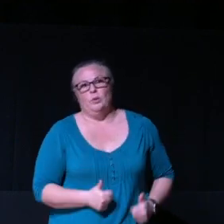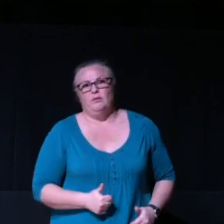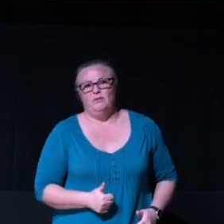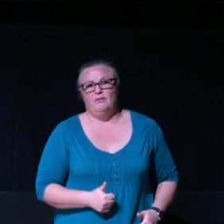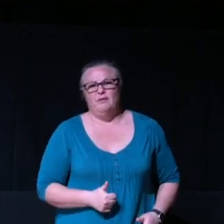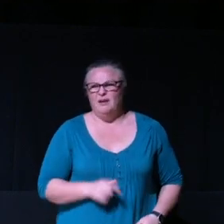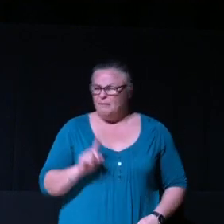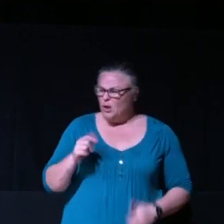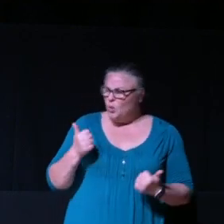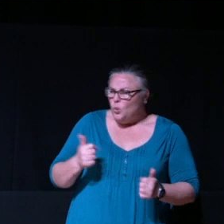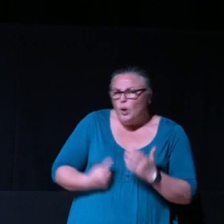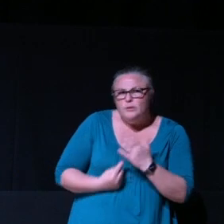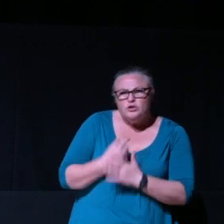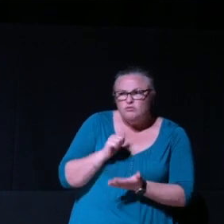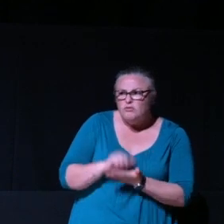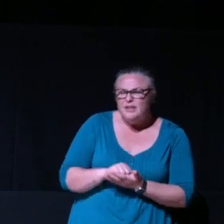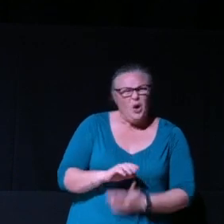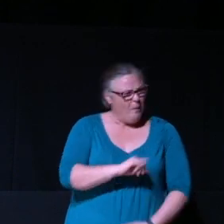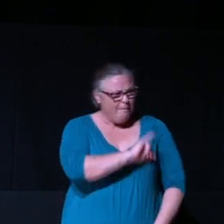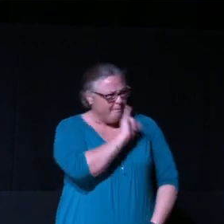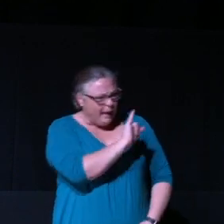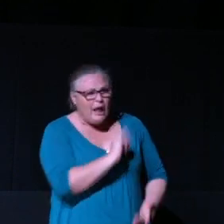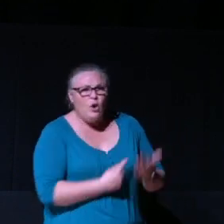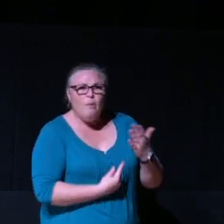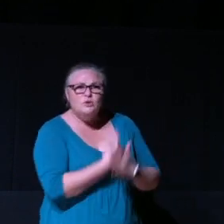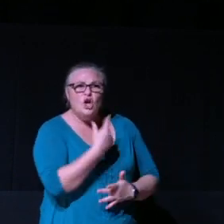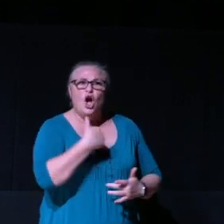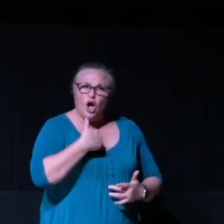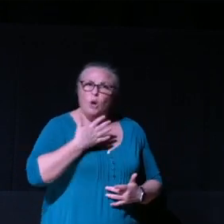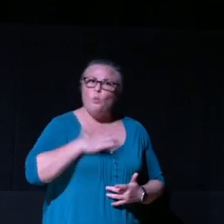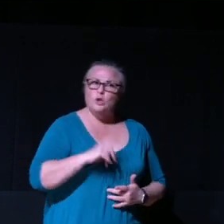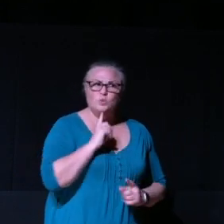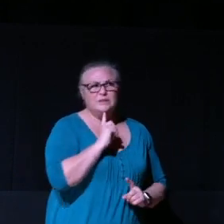I got into the arts because I want to tell stories that I missed on stage.